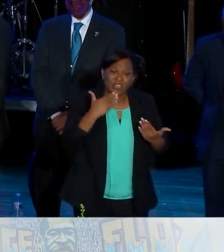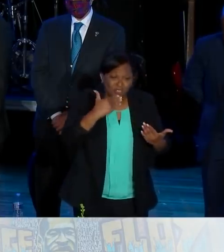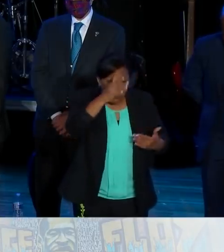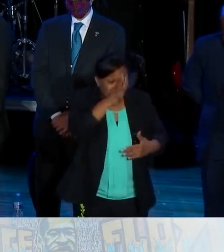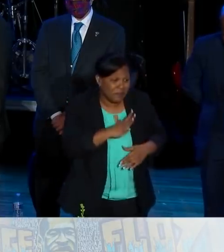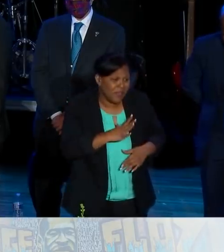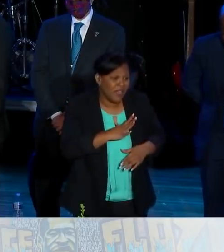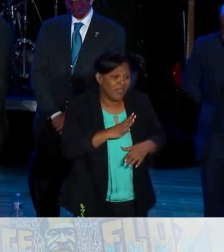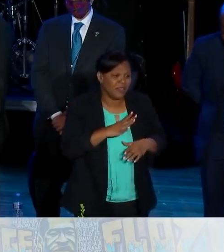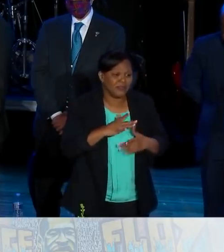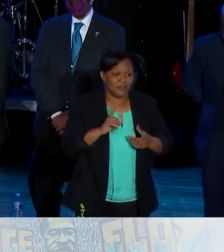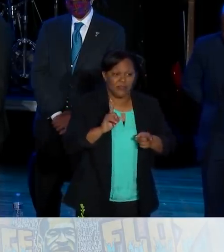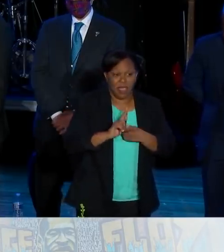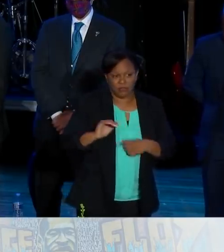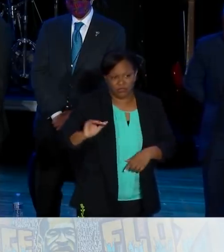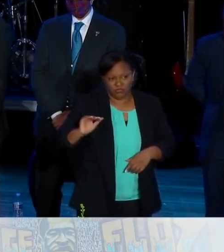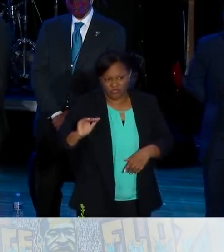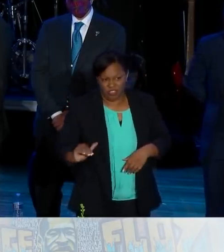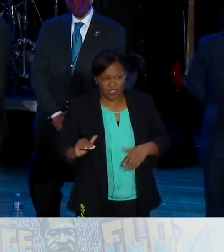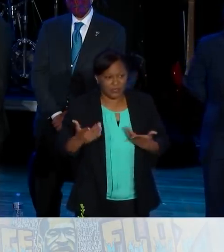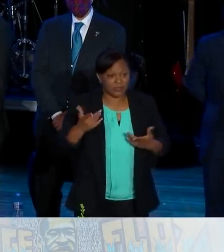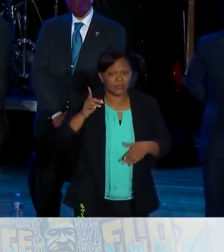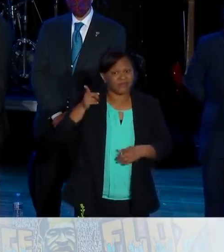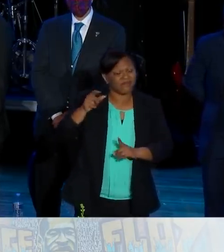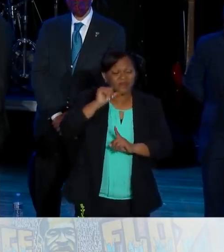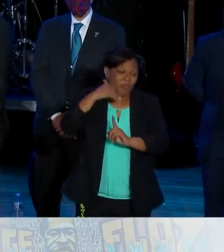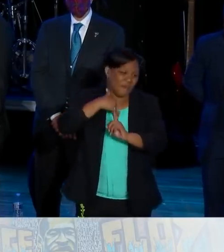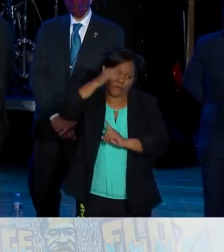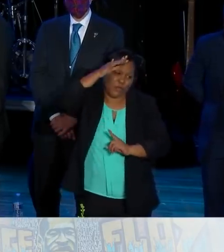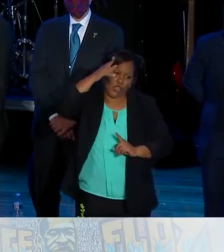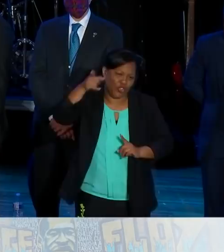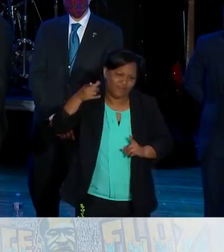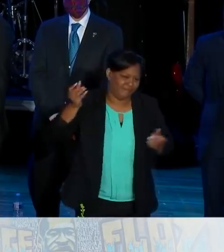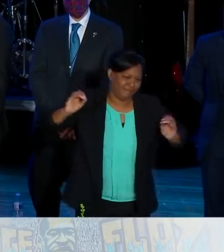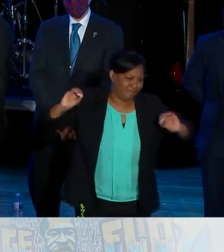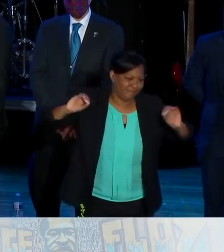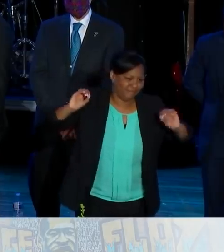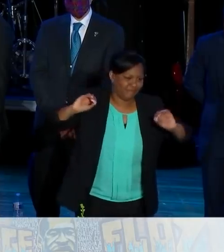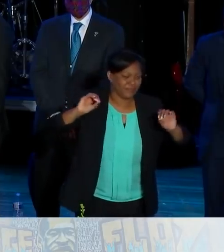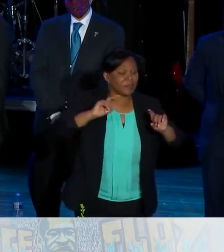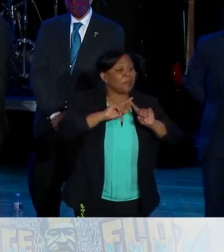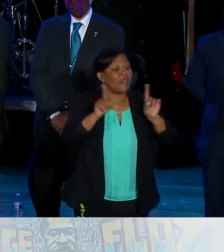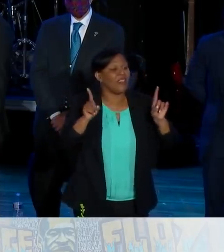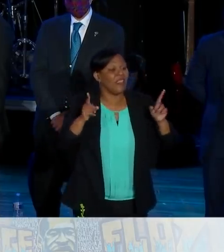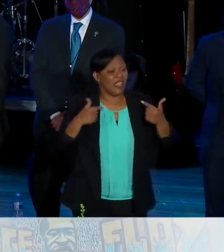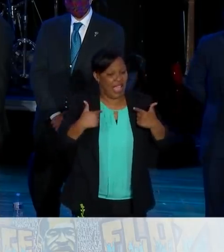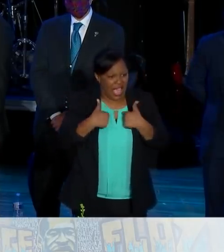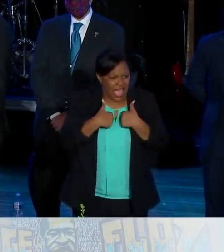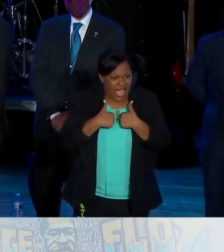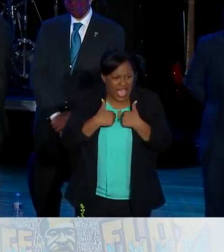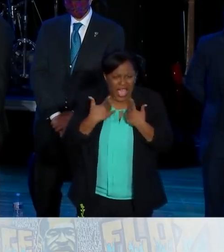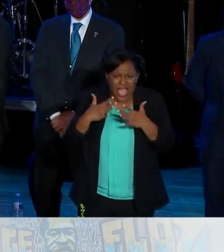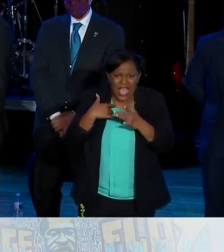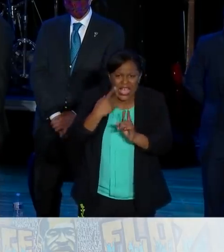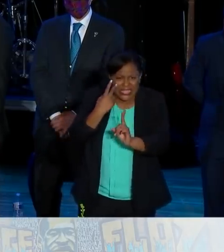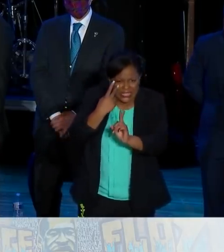BUT, YOU KNOW, IT HAPPENED TO BE -- BUT MY BIG BROTHER, GREAT GUY, GREAT GENTLEMAN, AND AS A